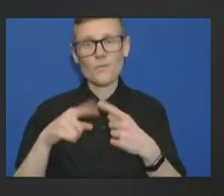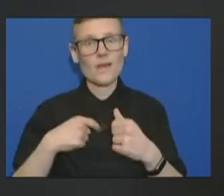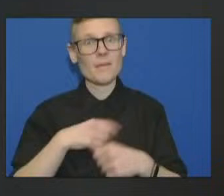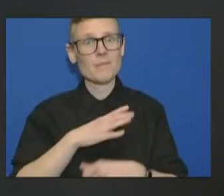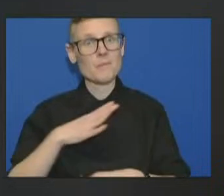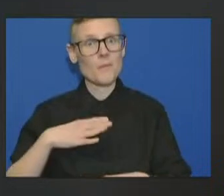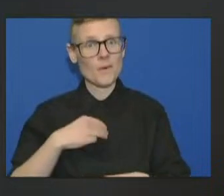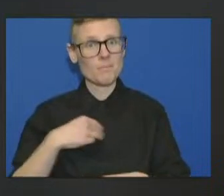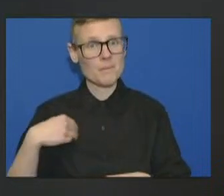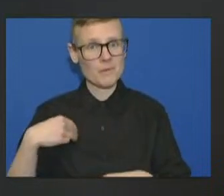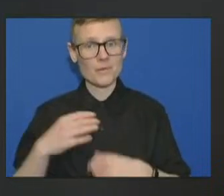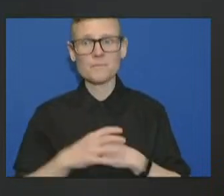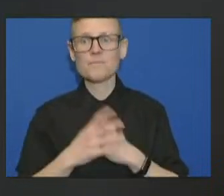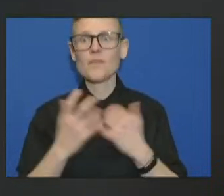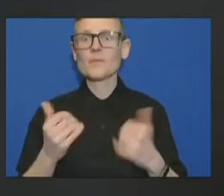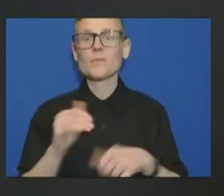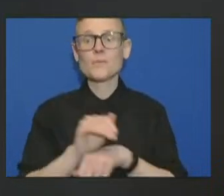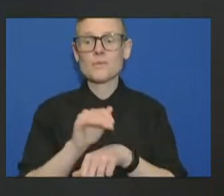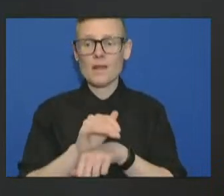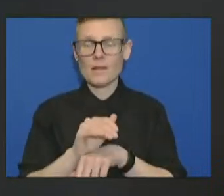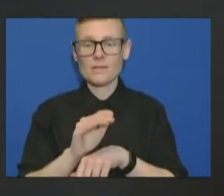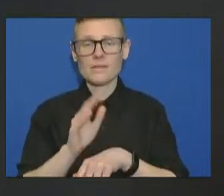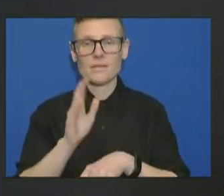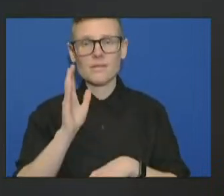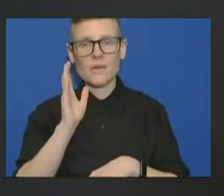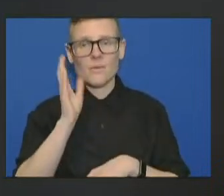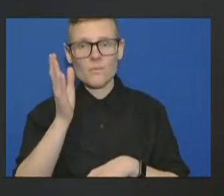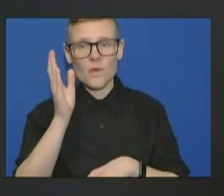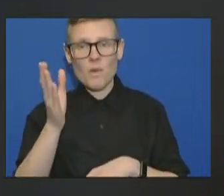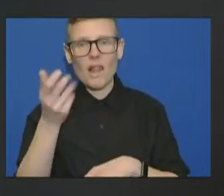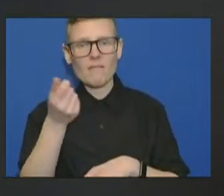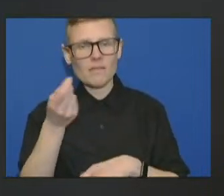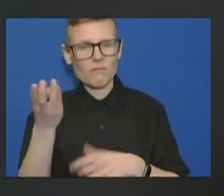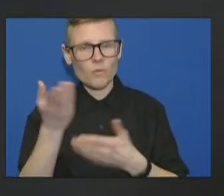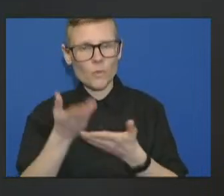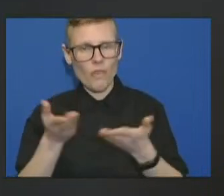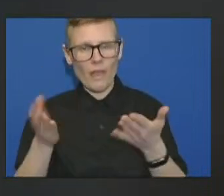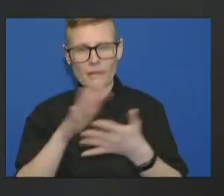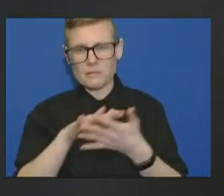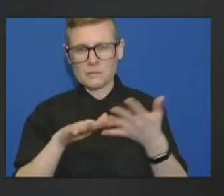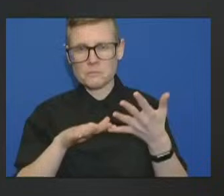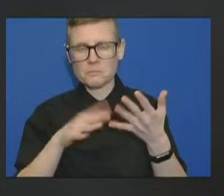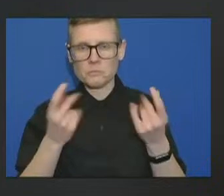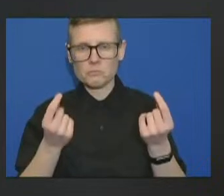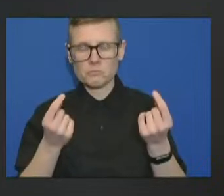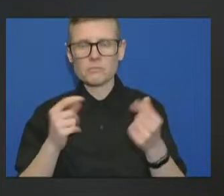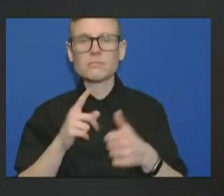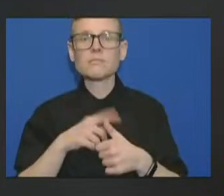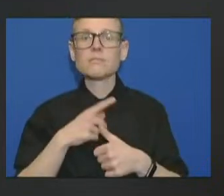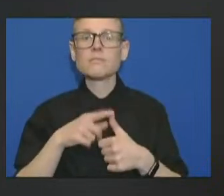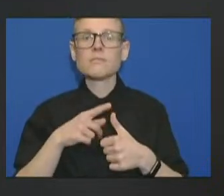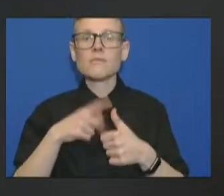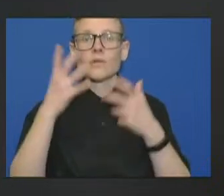that intention stayed the same now as a board member. So